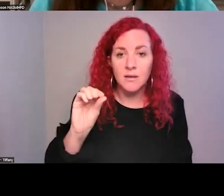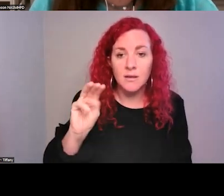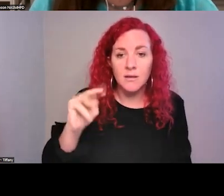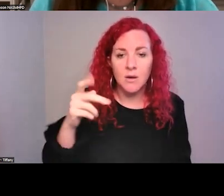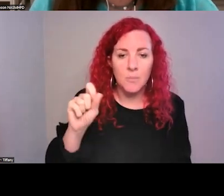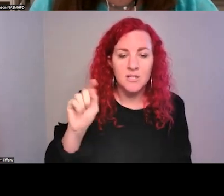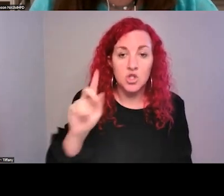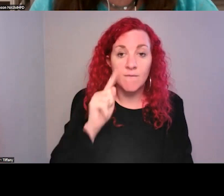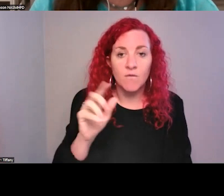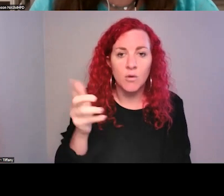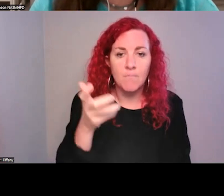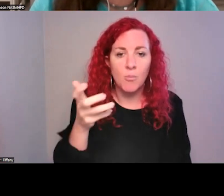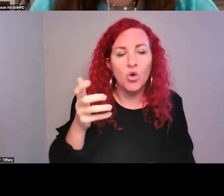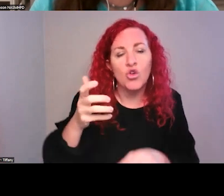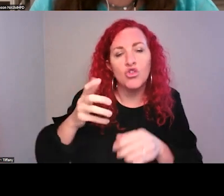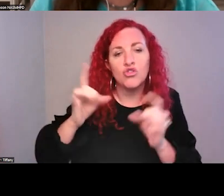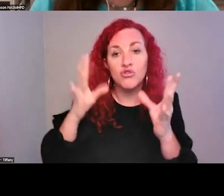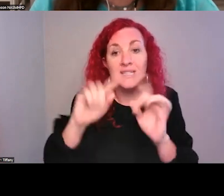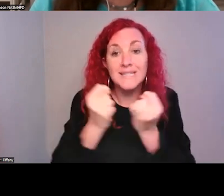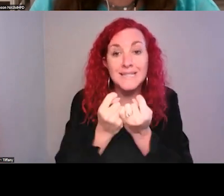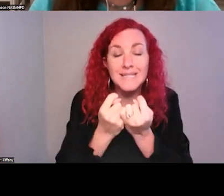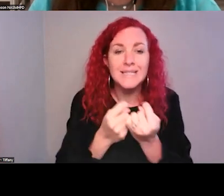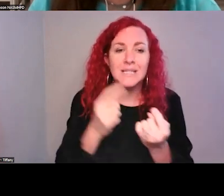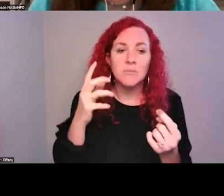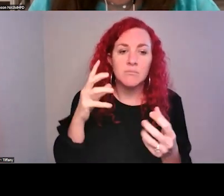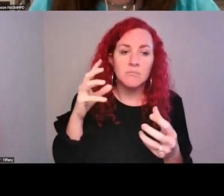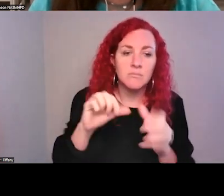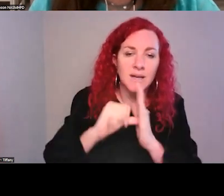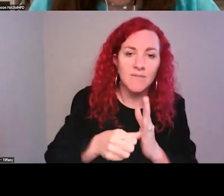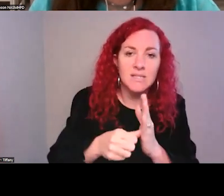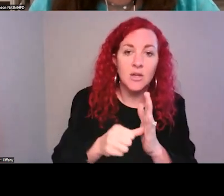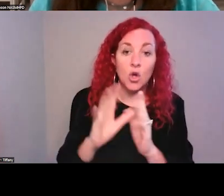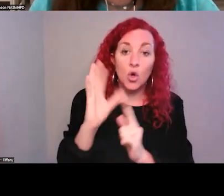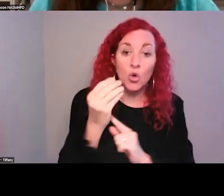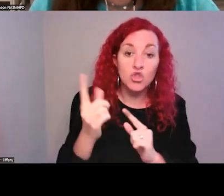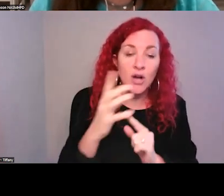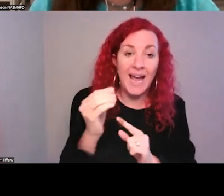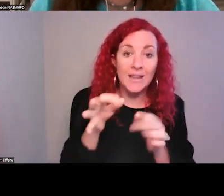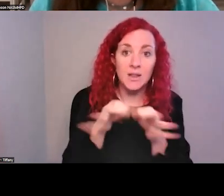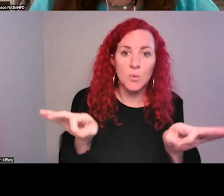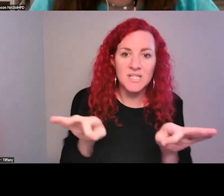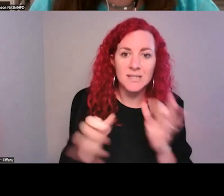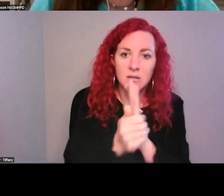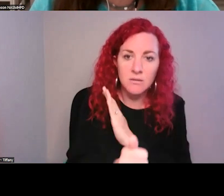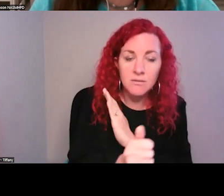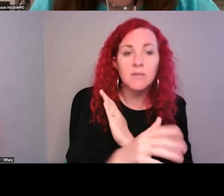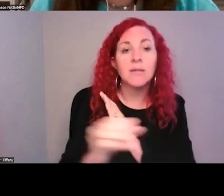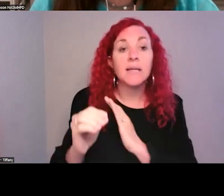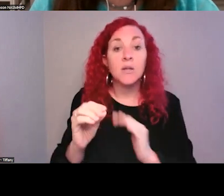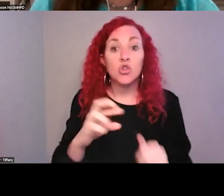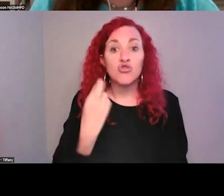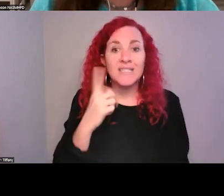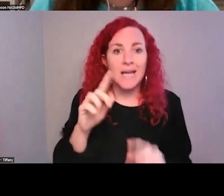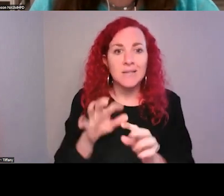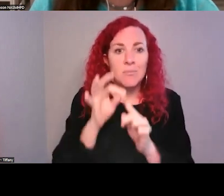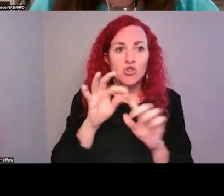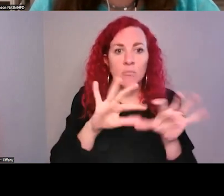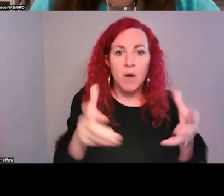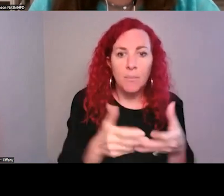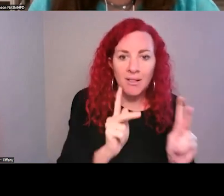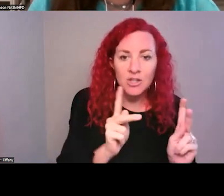AND AND EMPHASIZES POPULATION AND CHILDREN AND MORE.